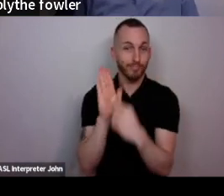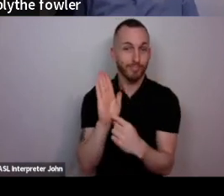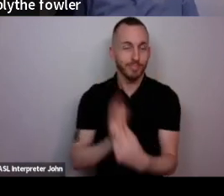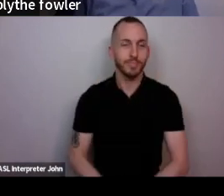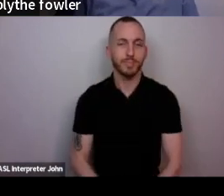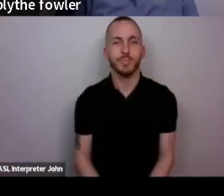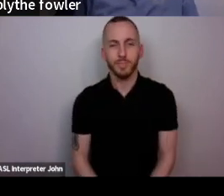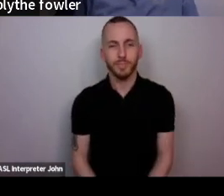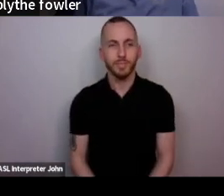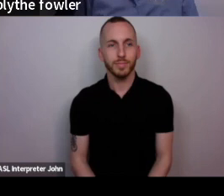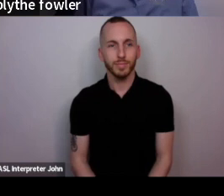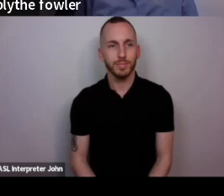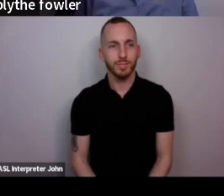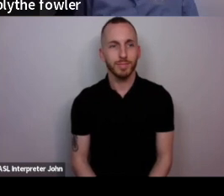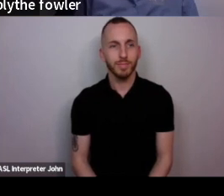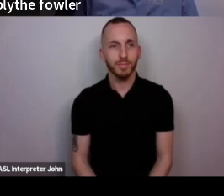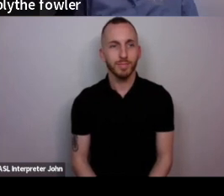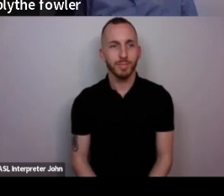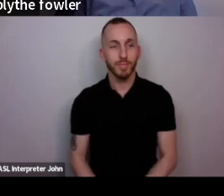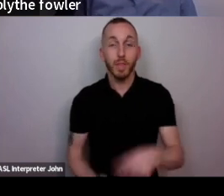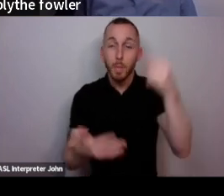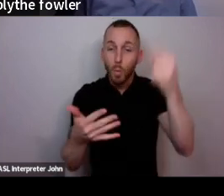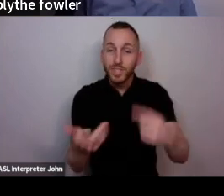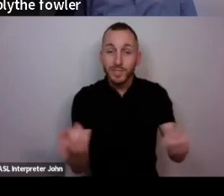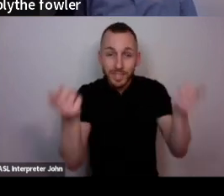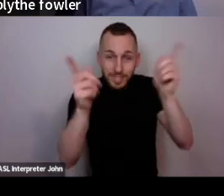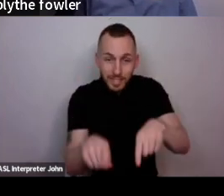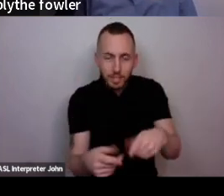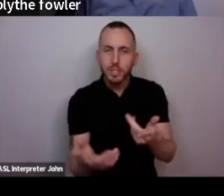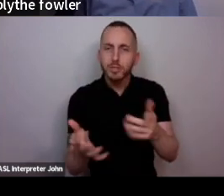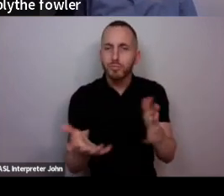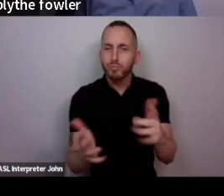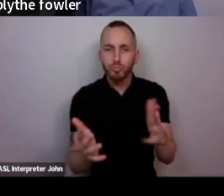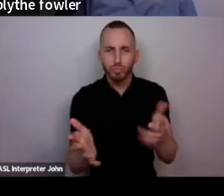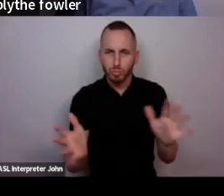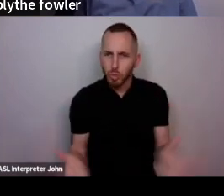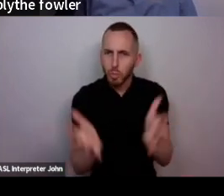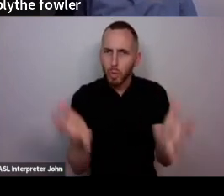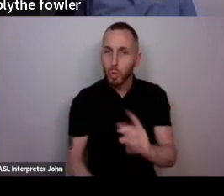Points of Consensus promote quality by defining the specific standards,